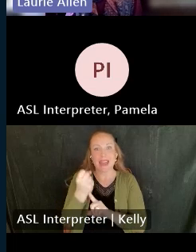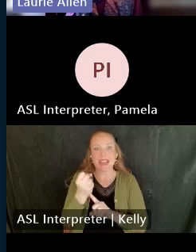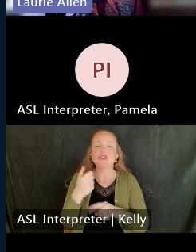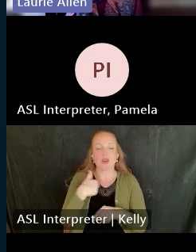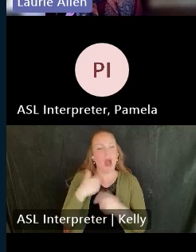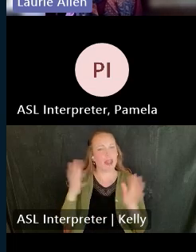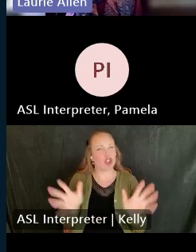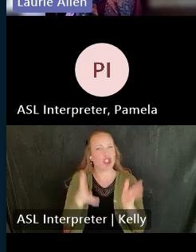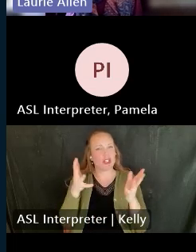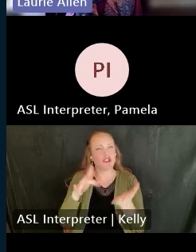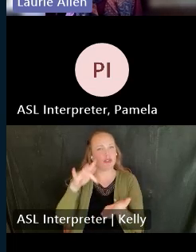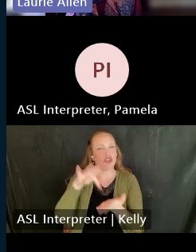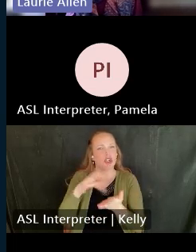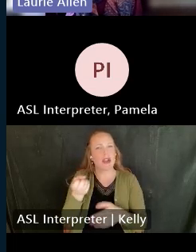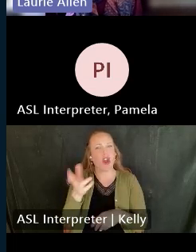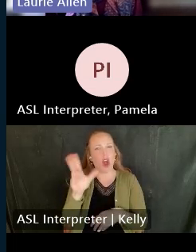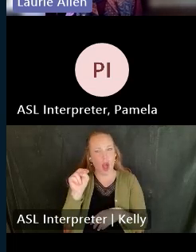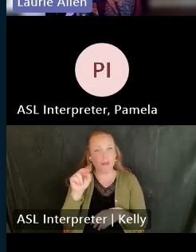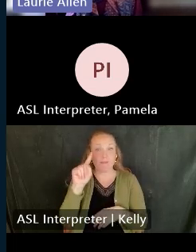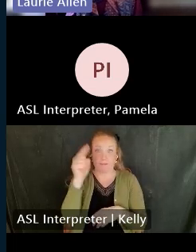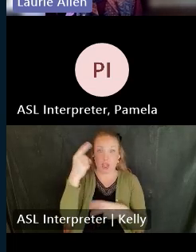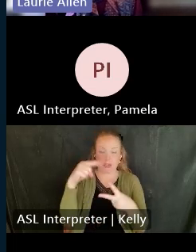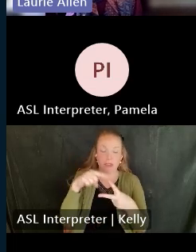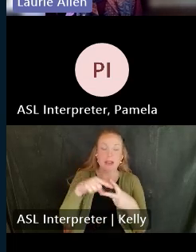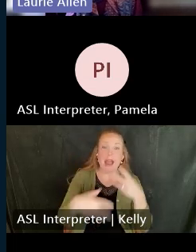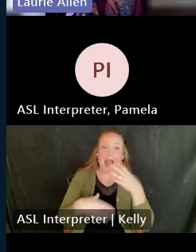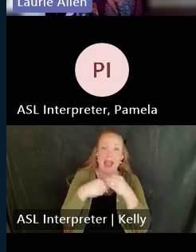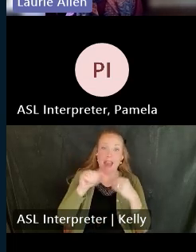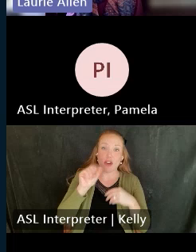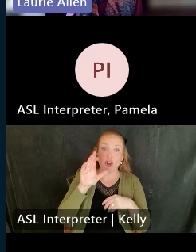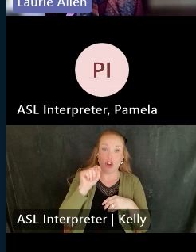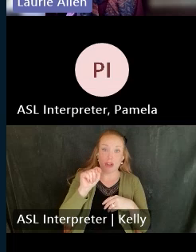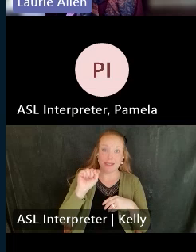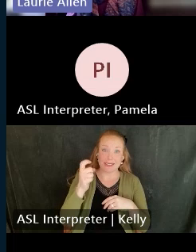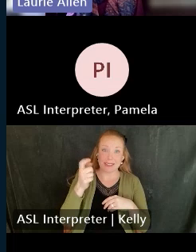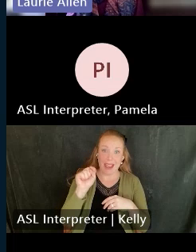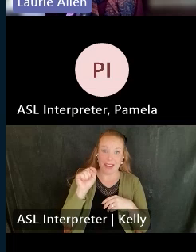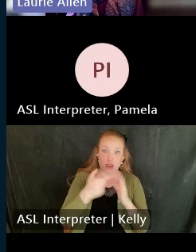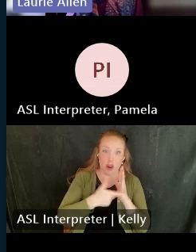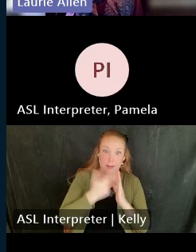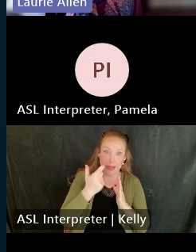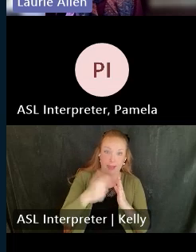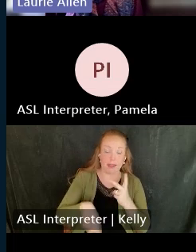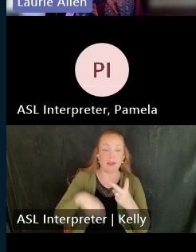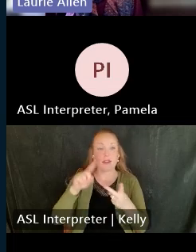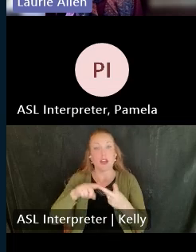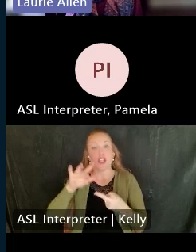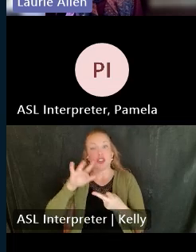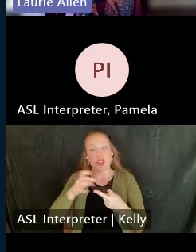and turn on two things— one, add alt text automatically; and, two, turn on accessibility warnings.